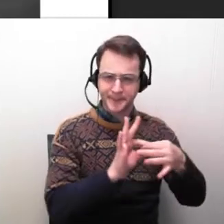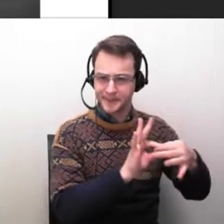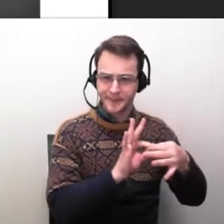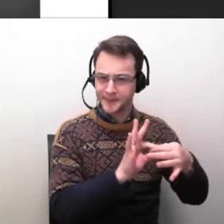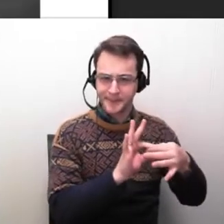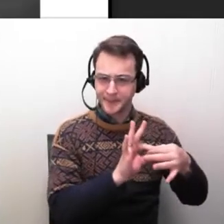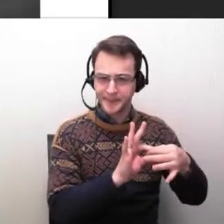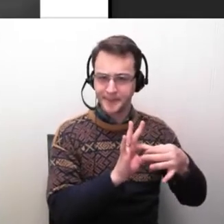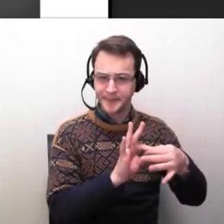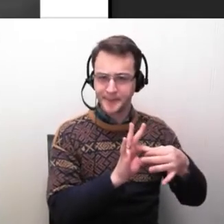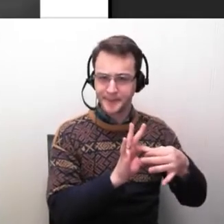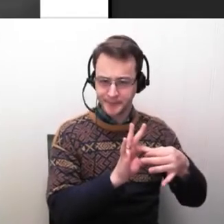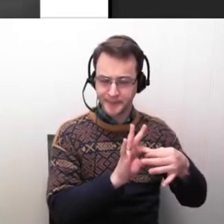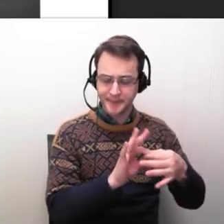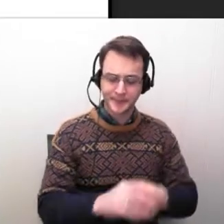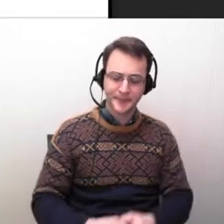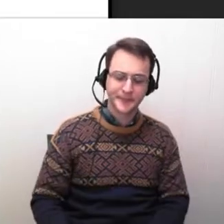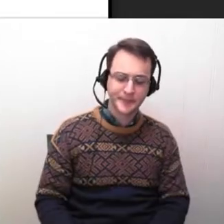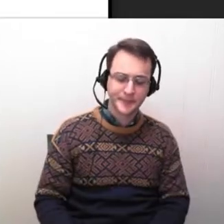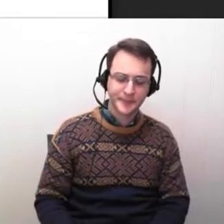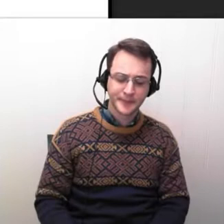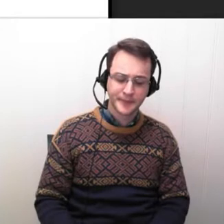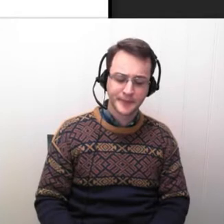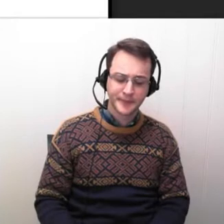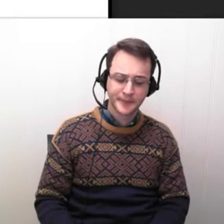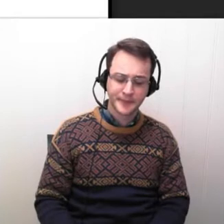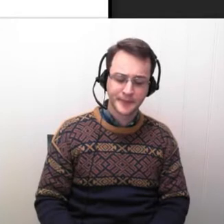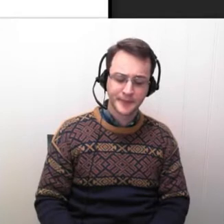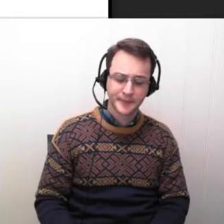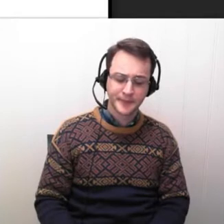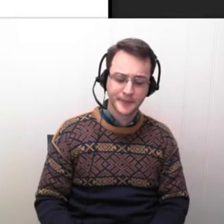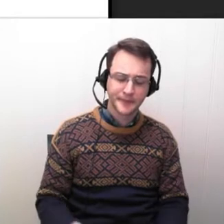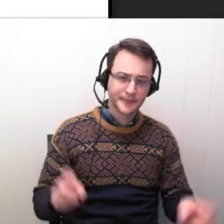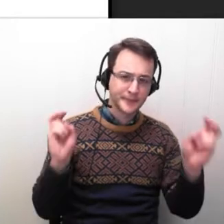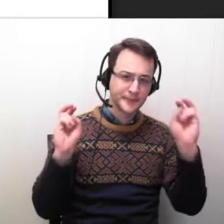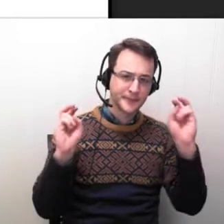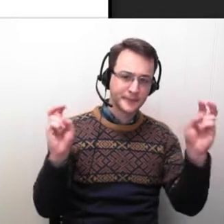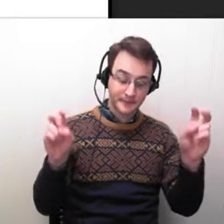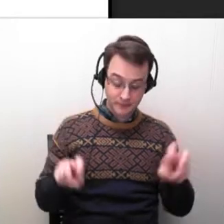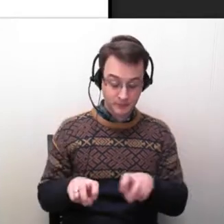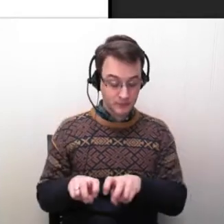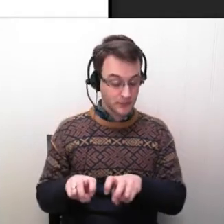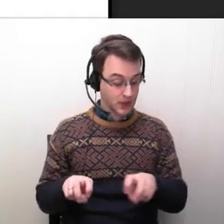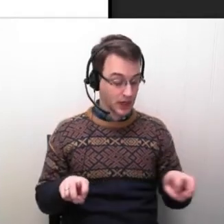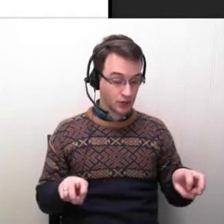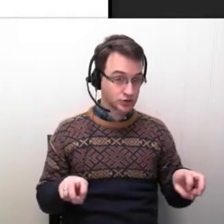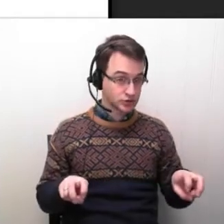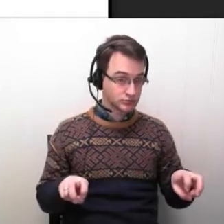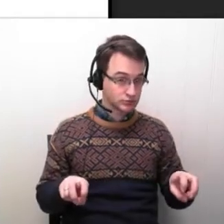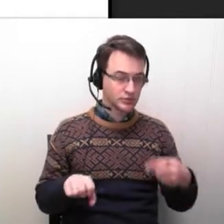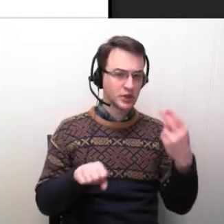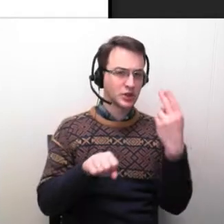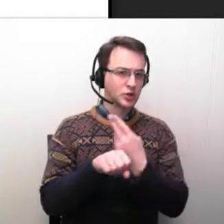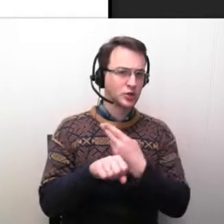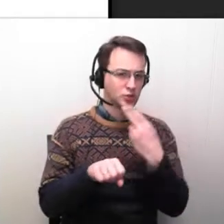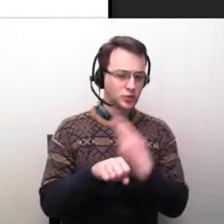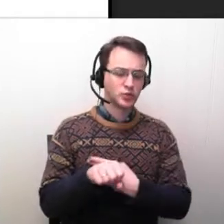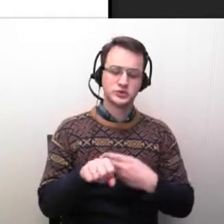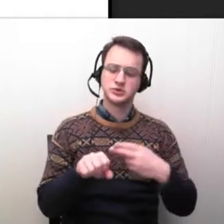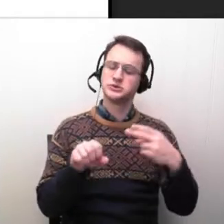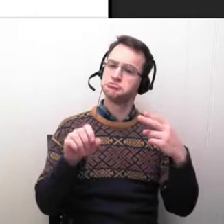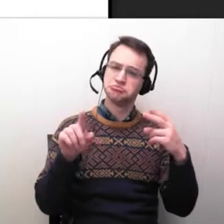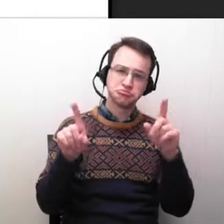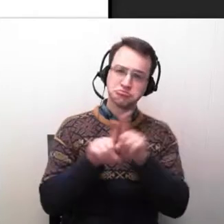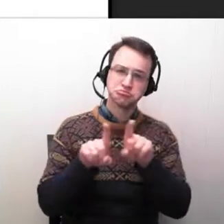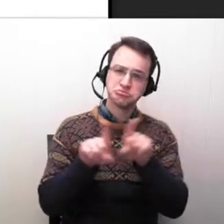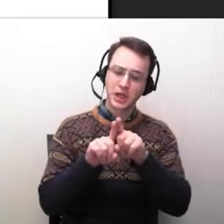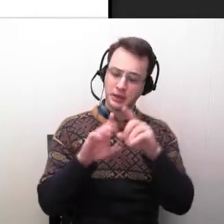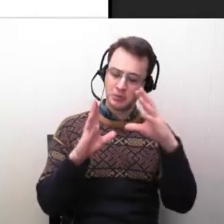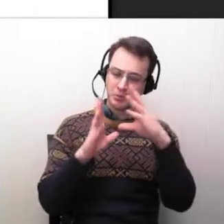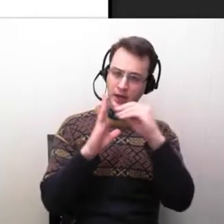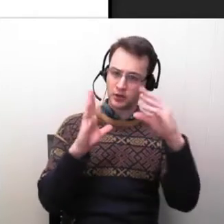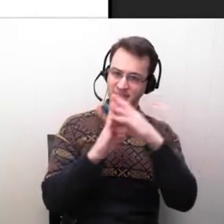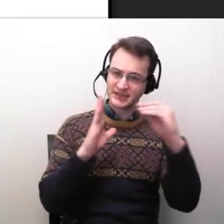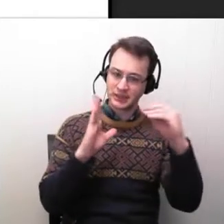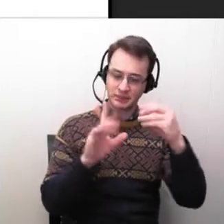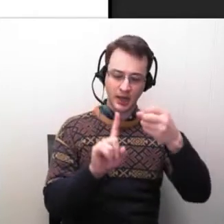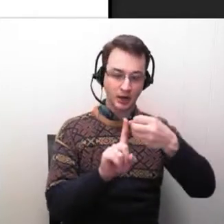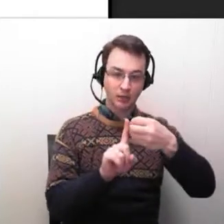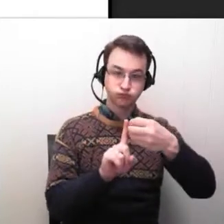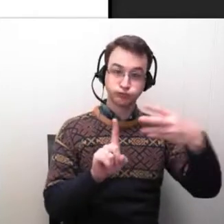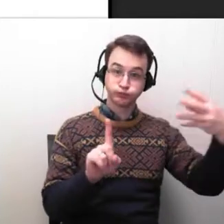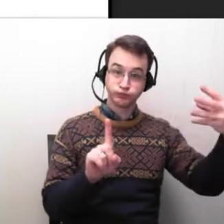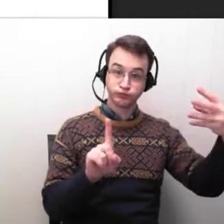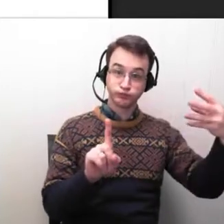SIT. The sign for COUCH using the same iconicity as SIT and extends it to refer to many people